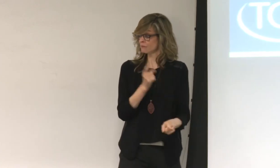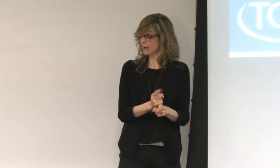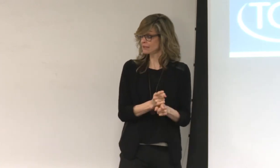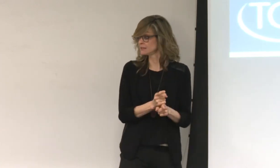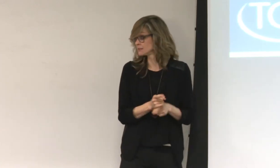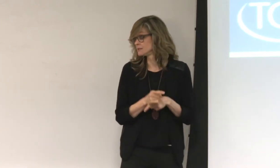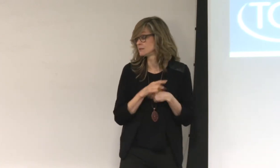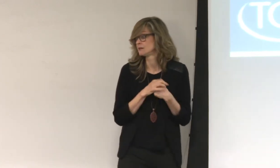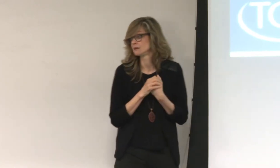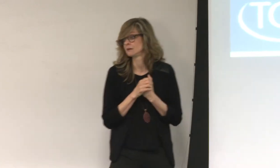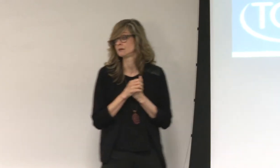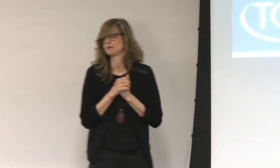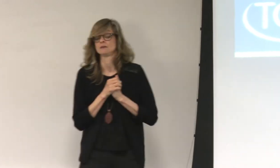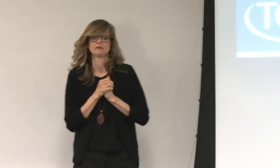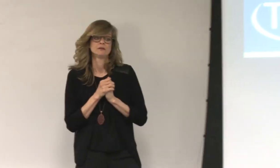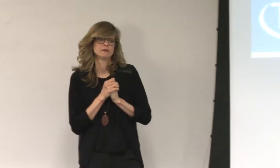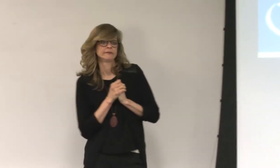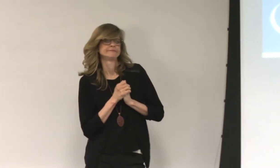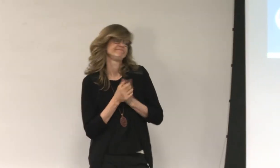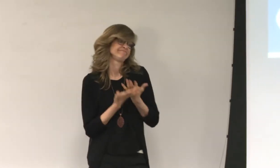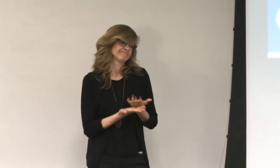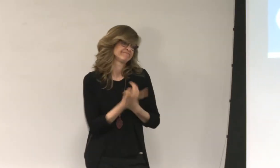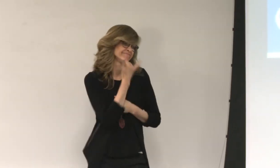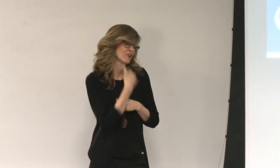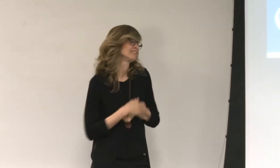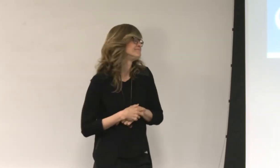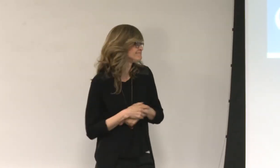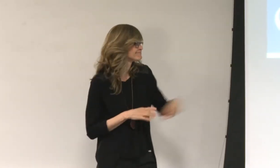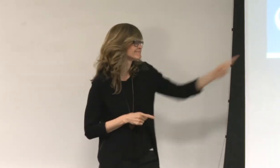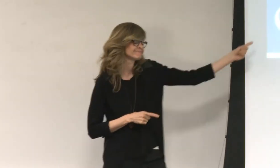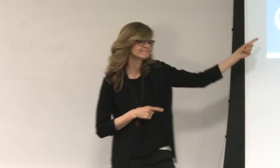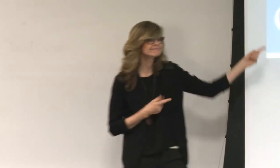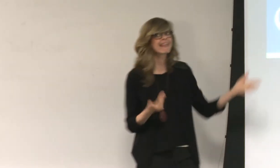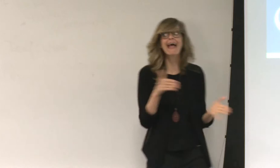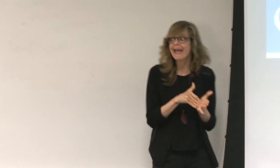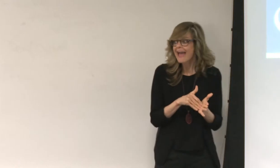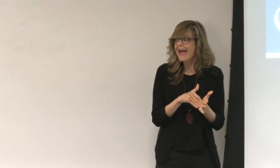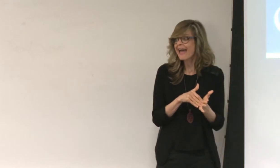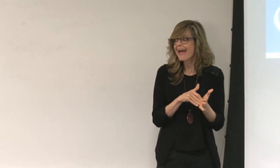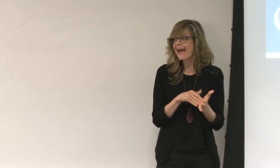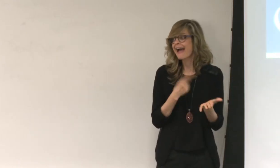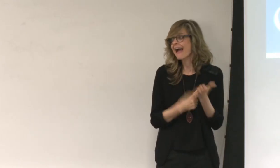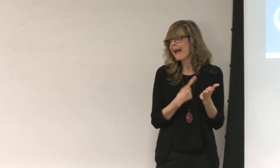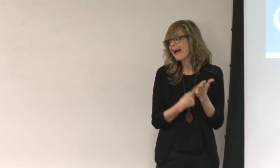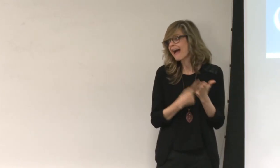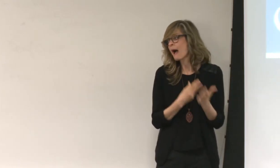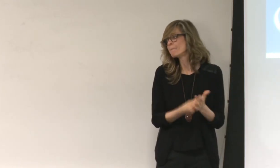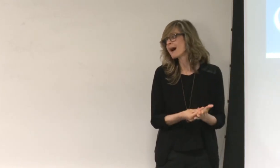AND NOW I WAS HELPING PEOPLE, RIGHT? UM, NOT NECESSARILY.